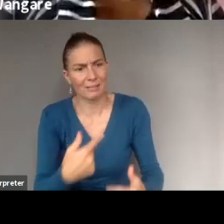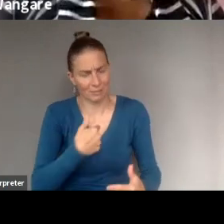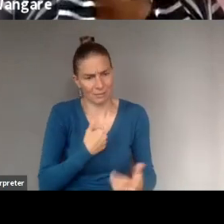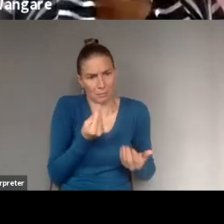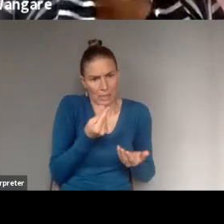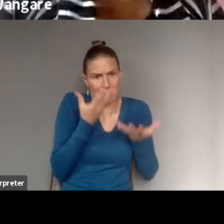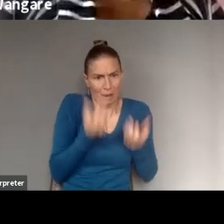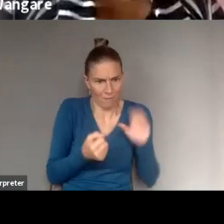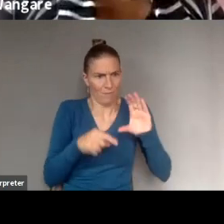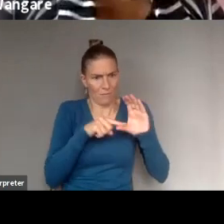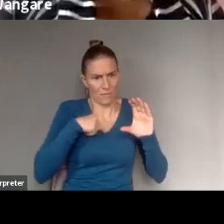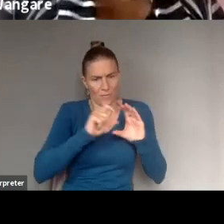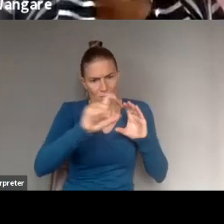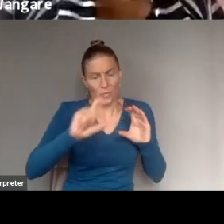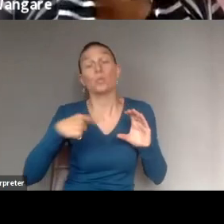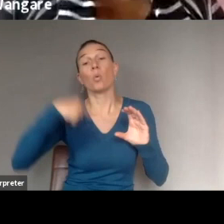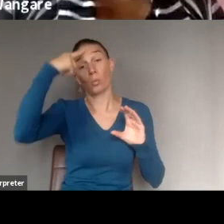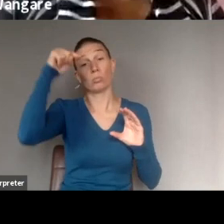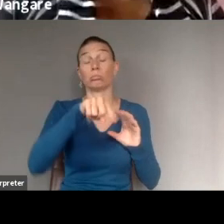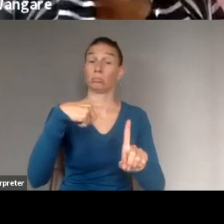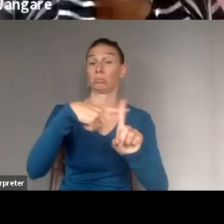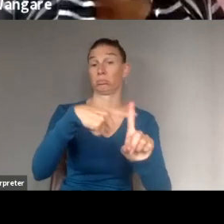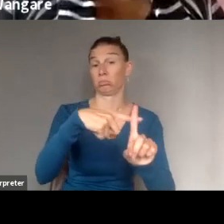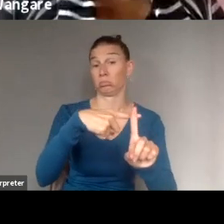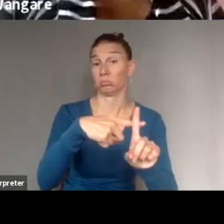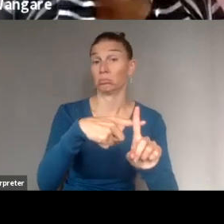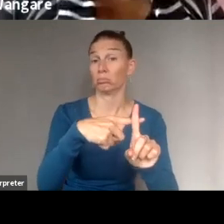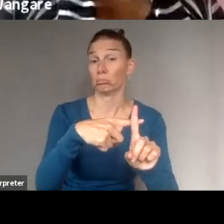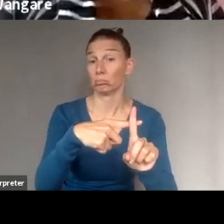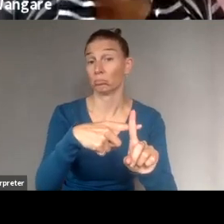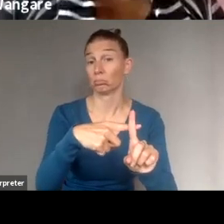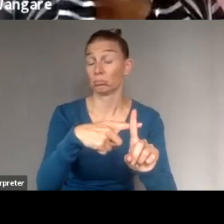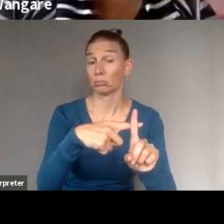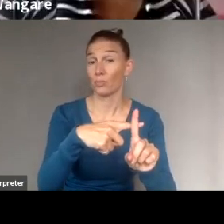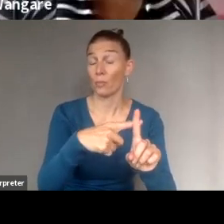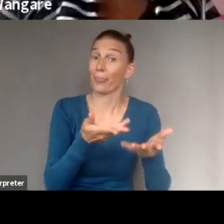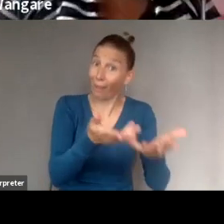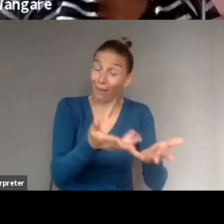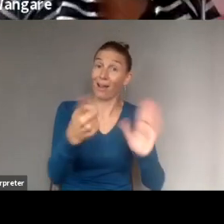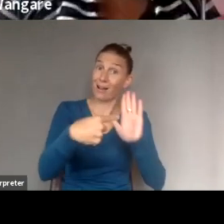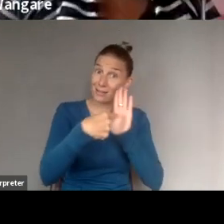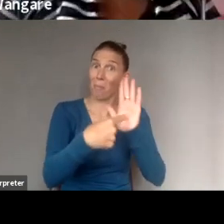And I think this is something moving forward. This is, you know, this is an example that it will be very good to pick up